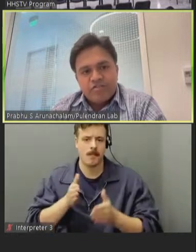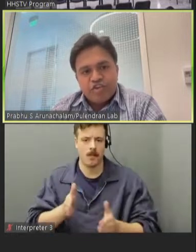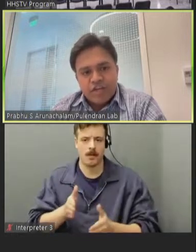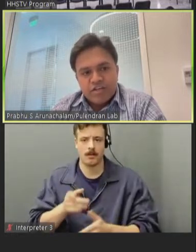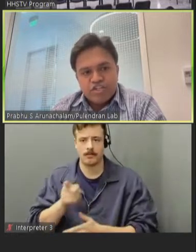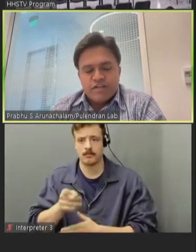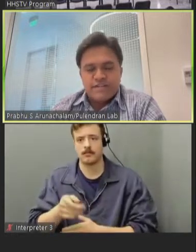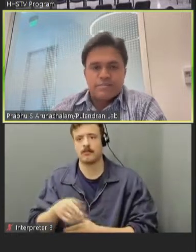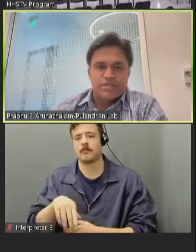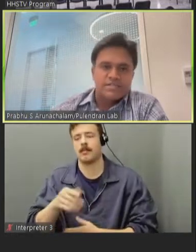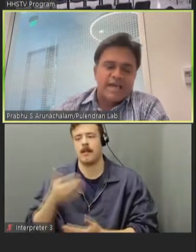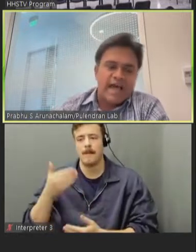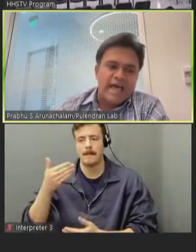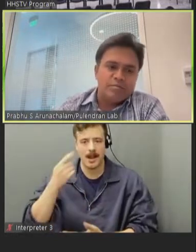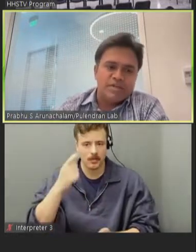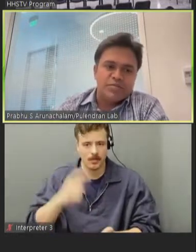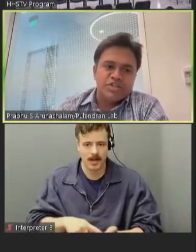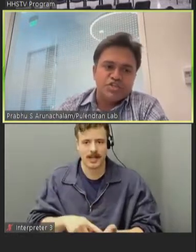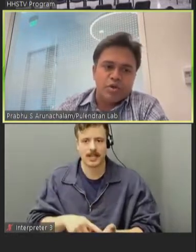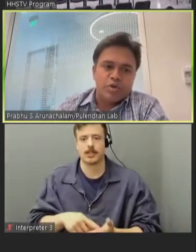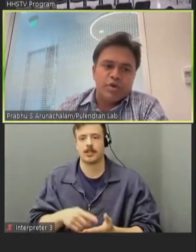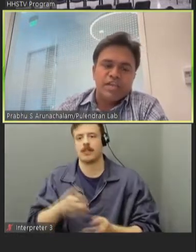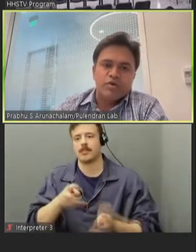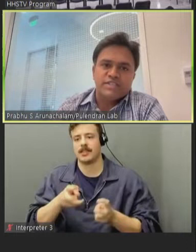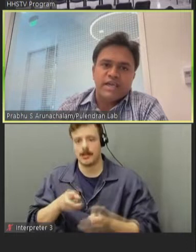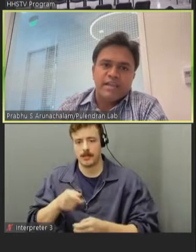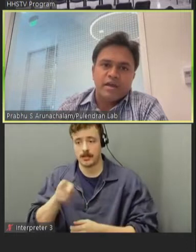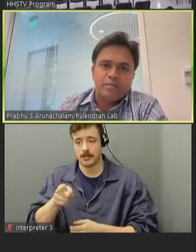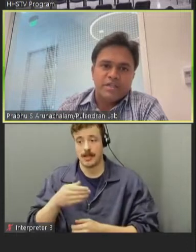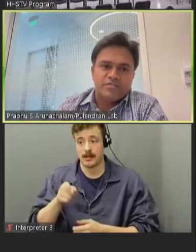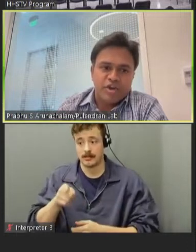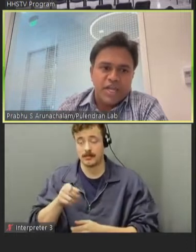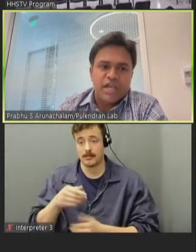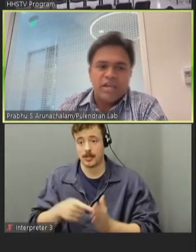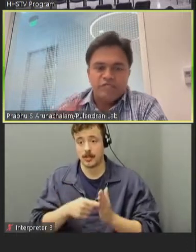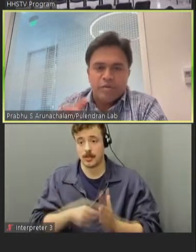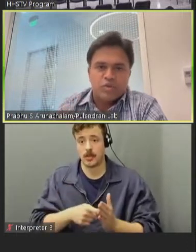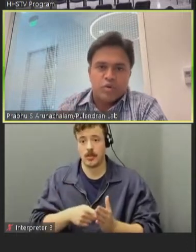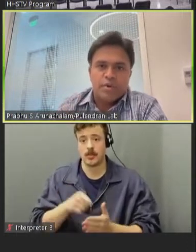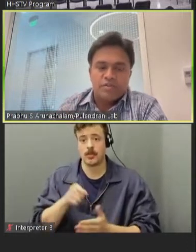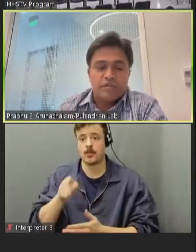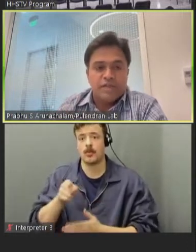Pattern Recognition Receptors. Alum has been shown to induce the NLRB3 inflammasome pathway,